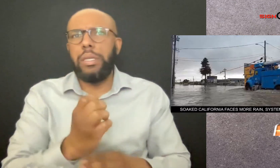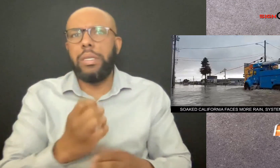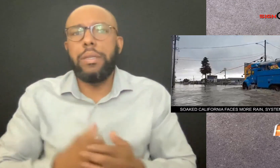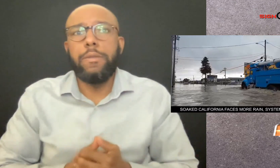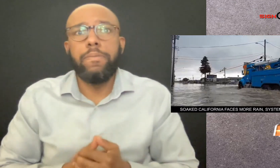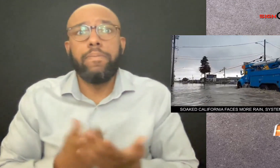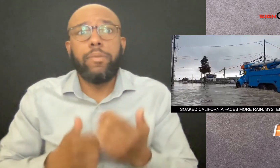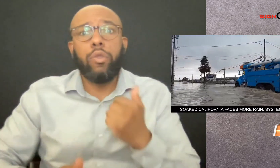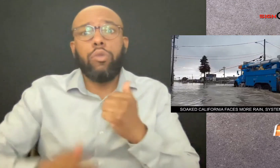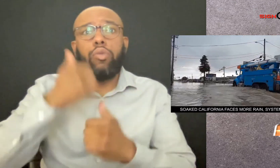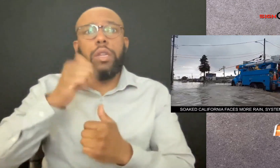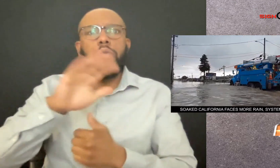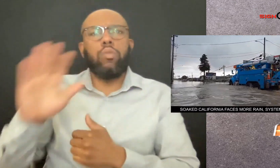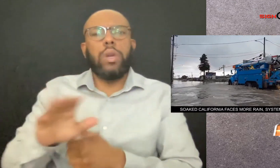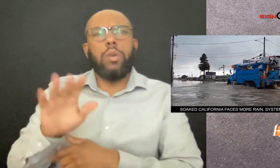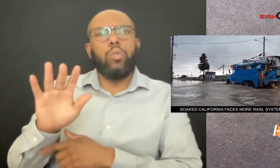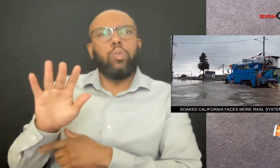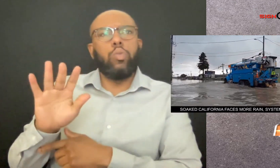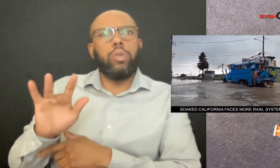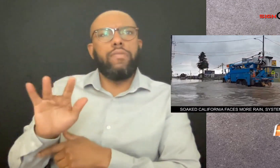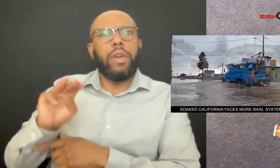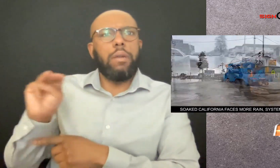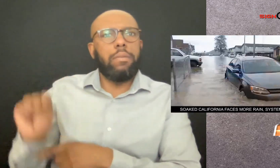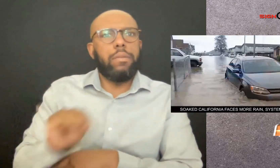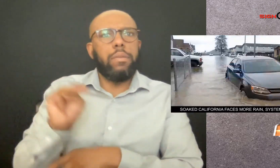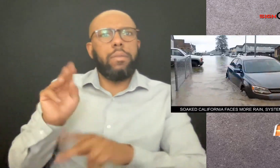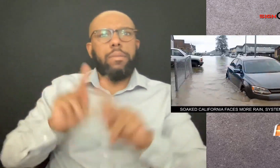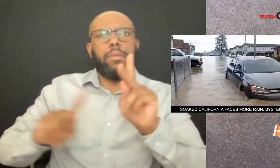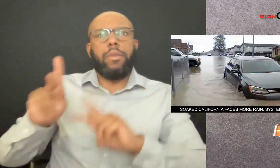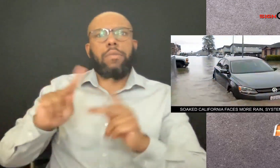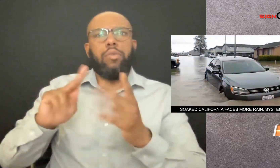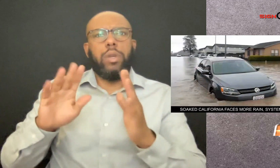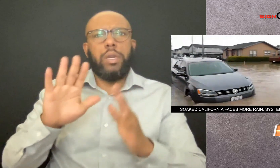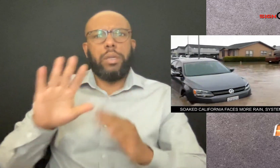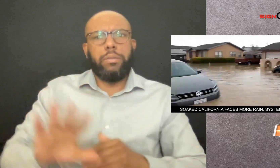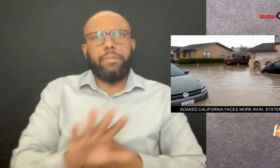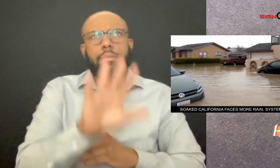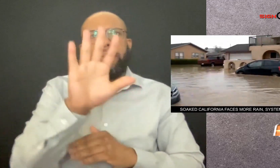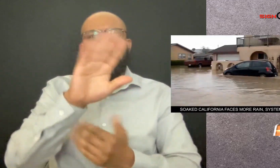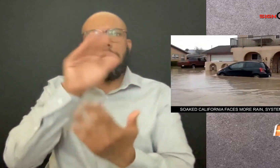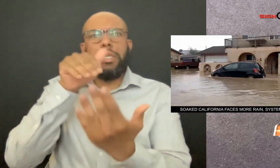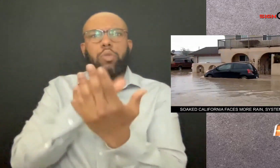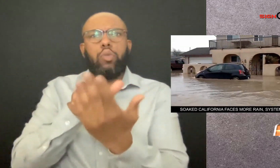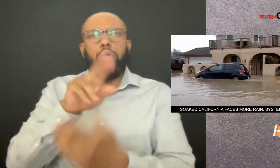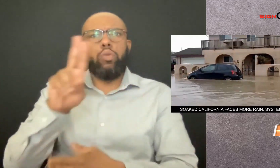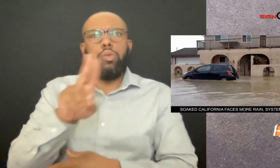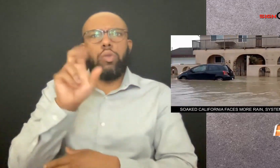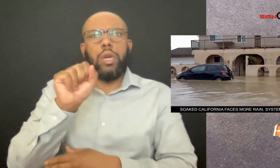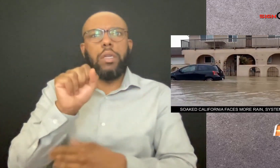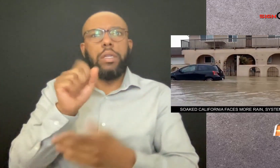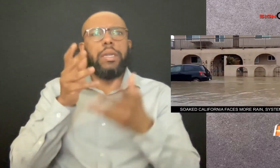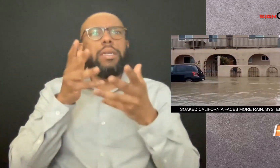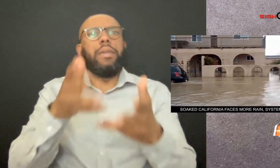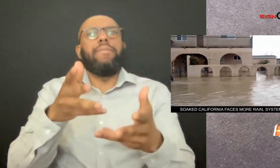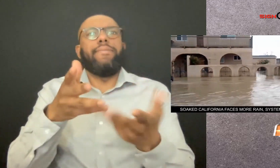threatening 25 million people in the central us and leaving Devastation in its wake